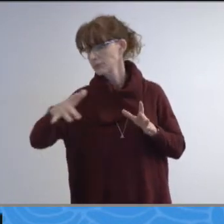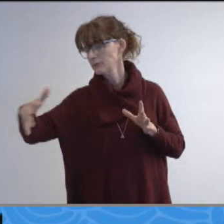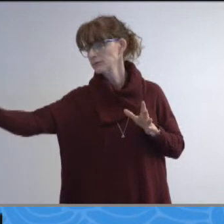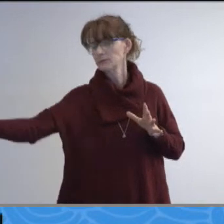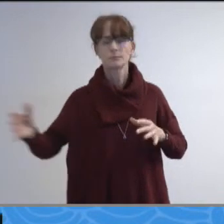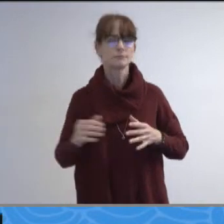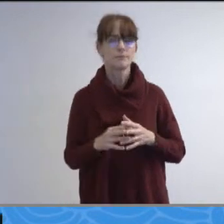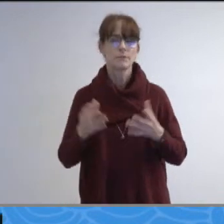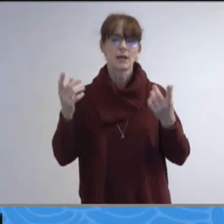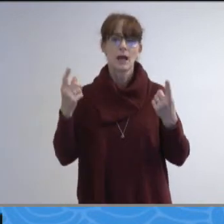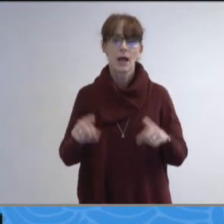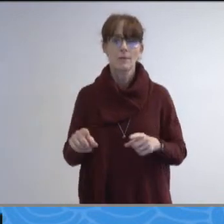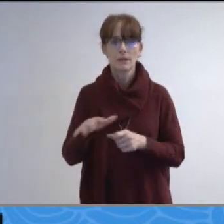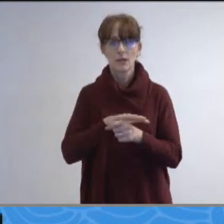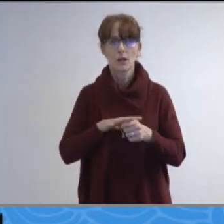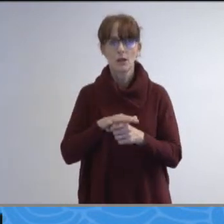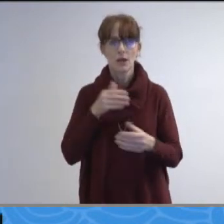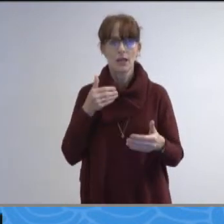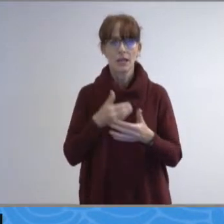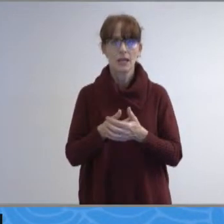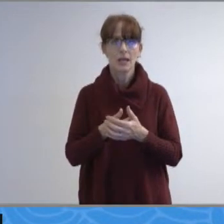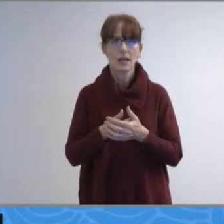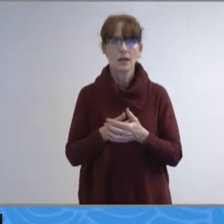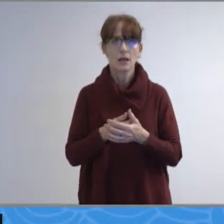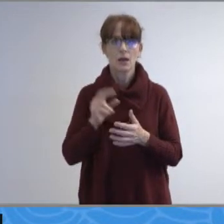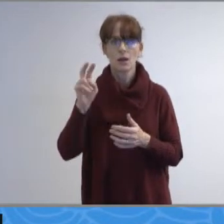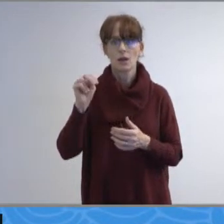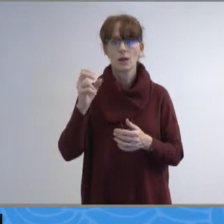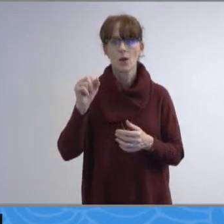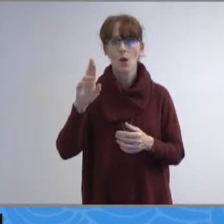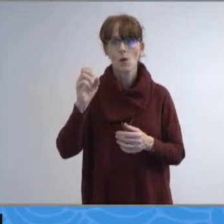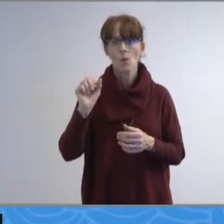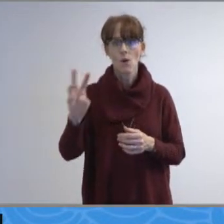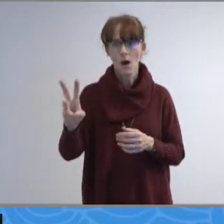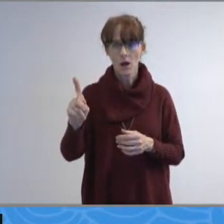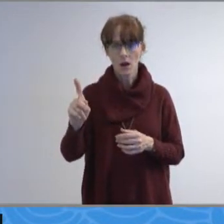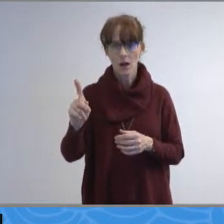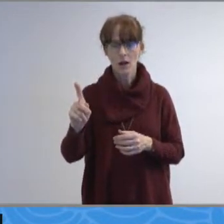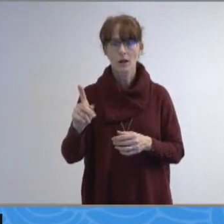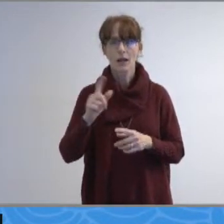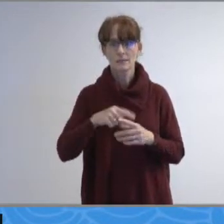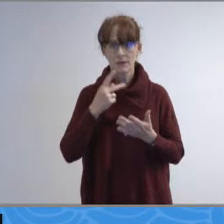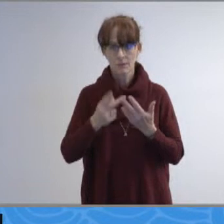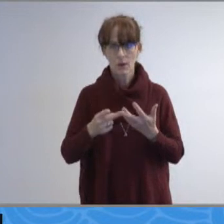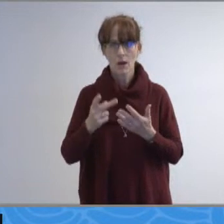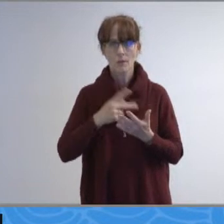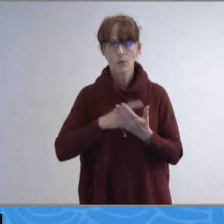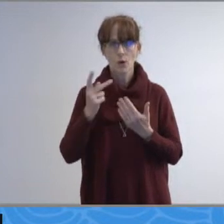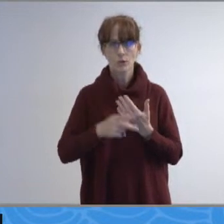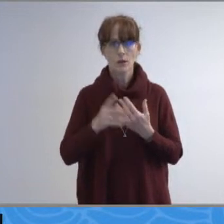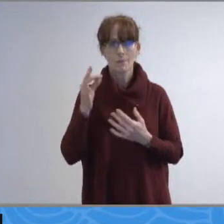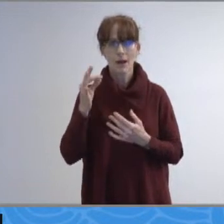You happen to be located near Norwalk. Norwalk actually been on the program for about nine years.